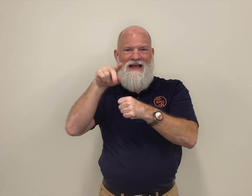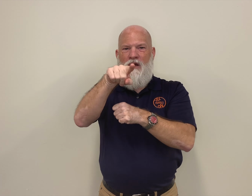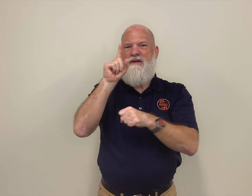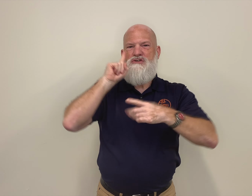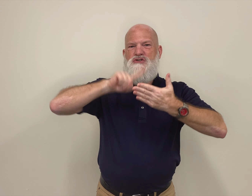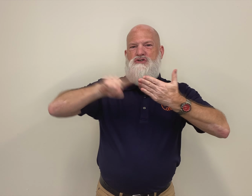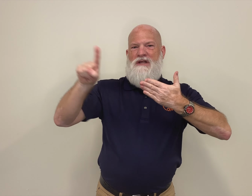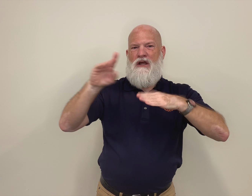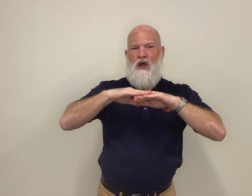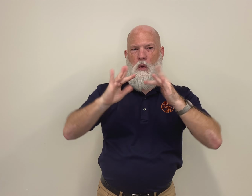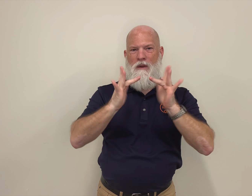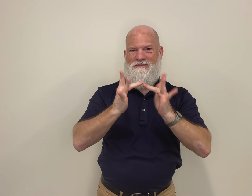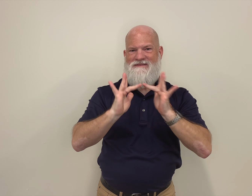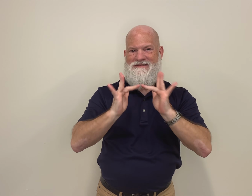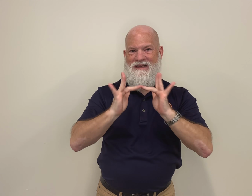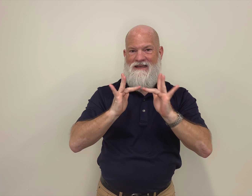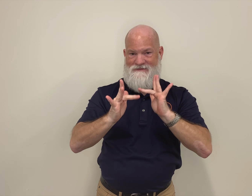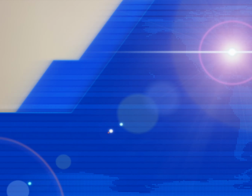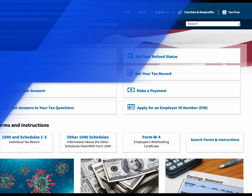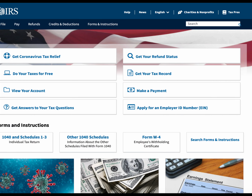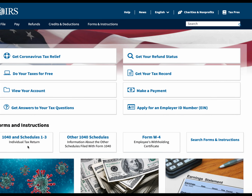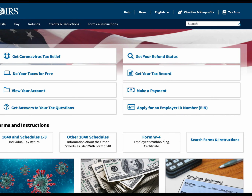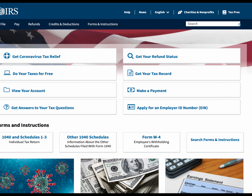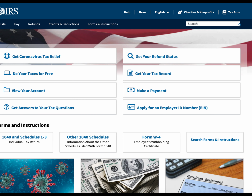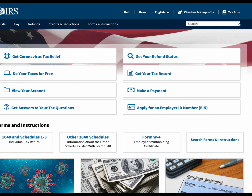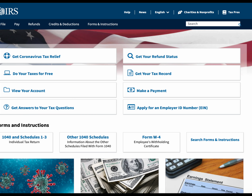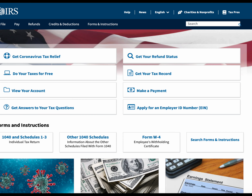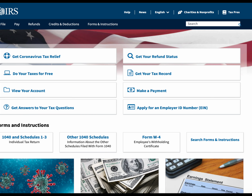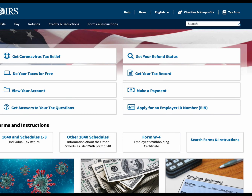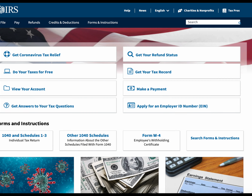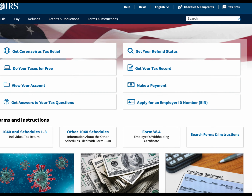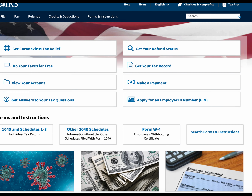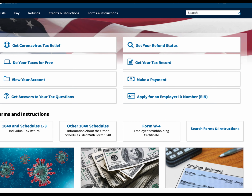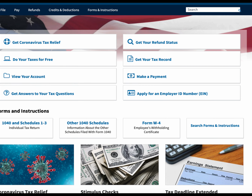and you can find out exactly how much you qualify for by visiting the IRS website.